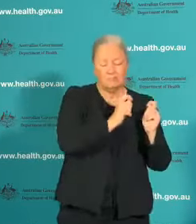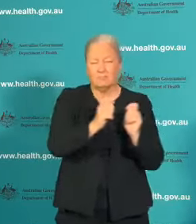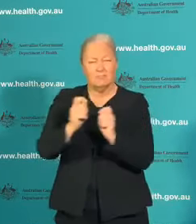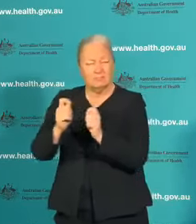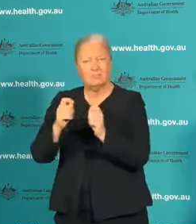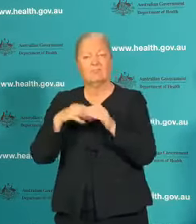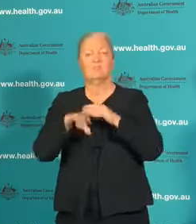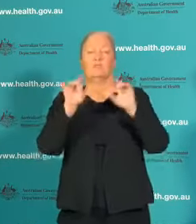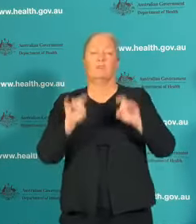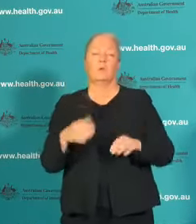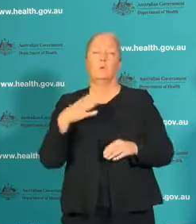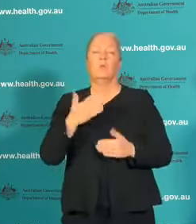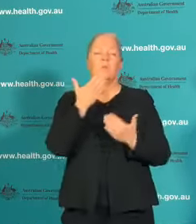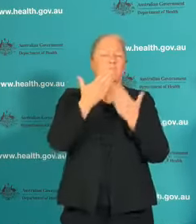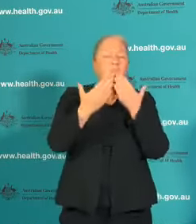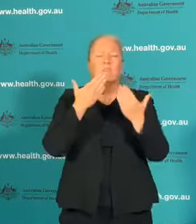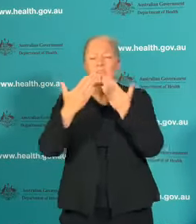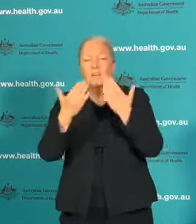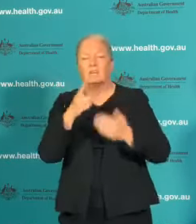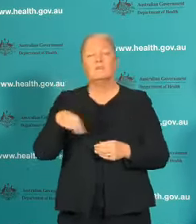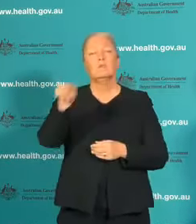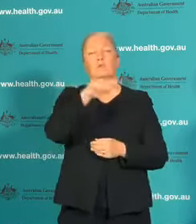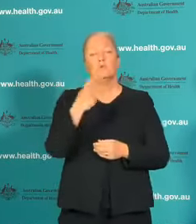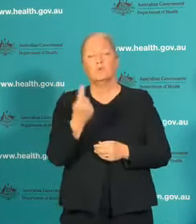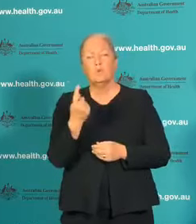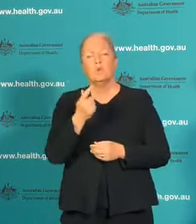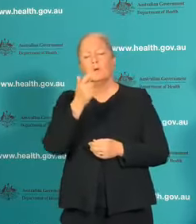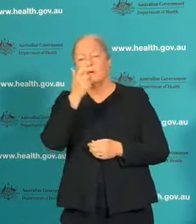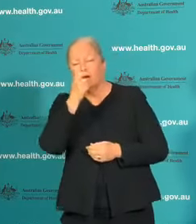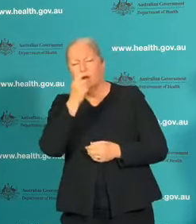and thank you to everybody with symptoms who is arranging to get tested